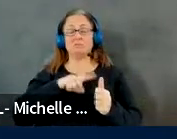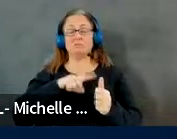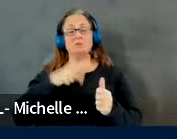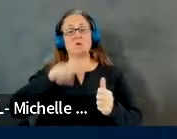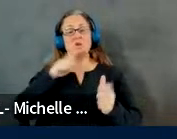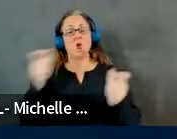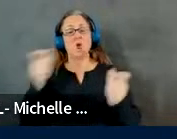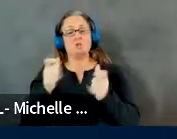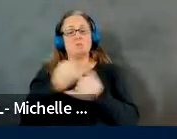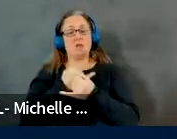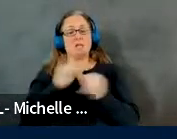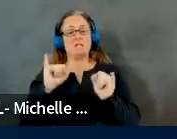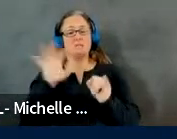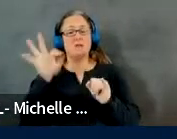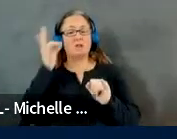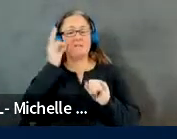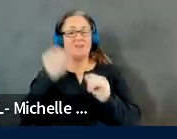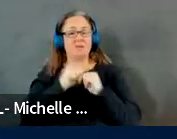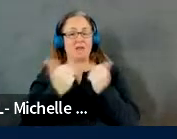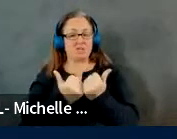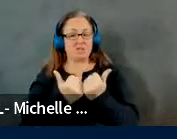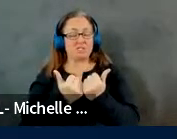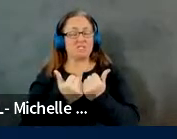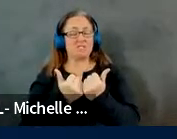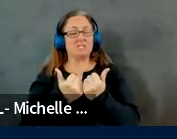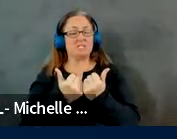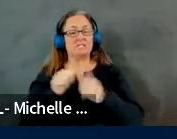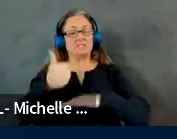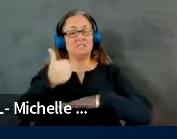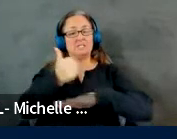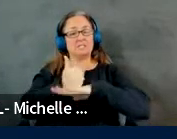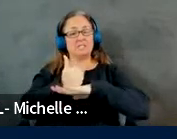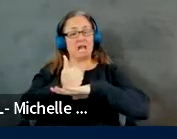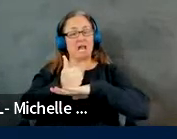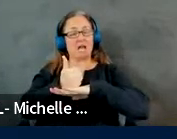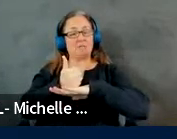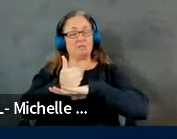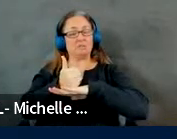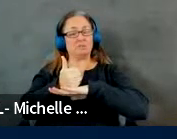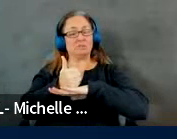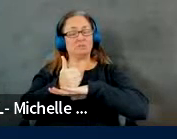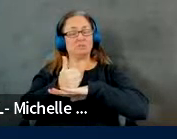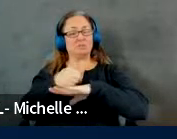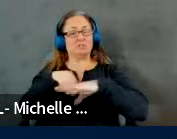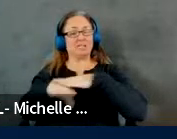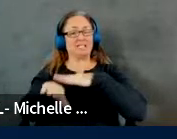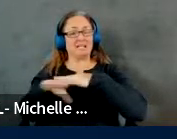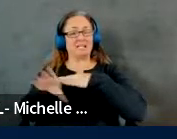independent federal agency who was established to establish the accessibility design guidelines